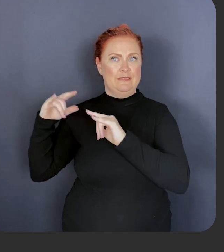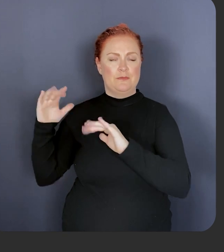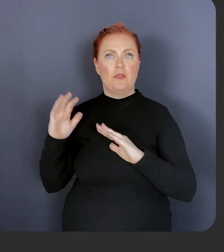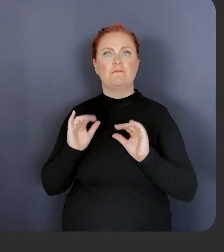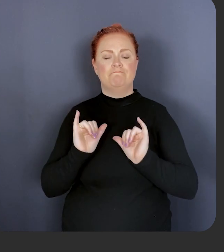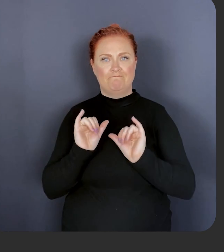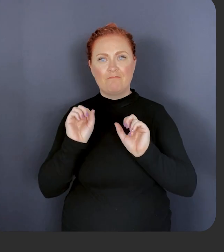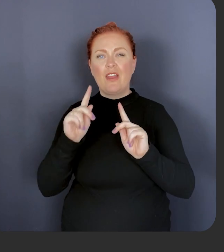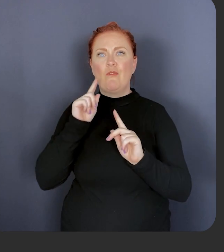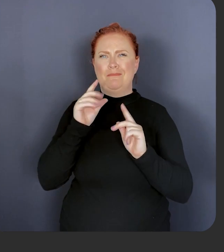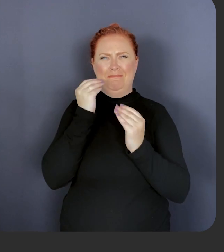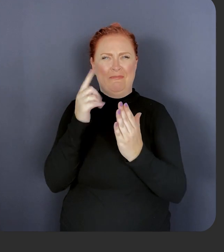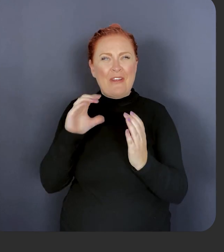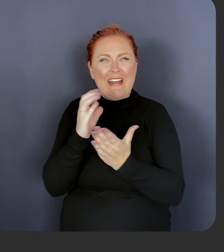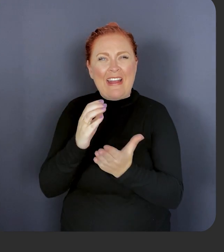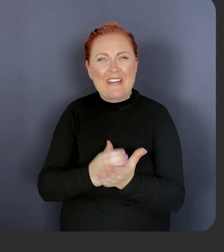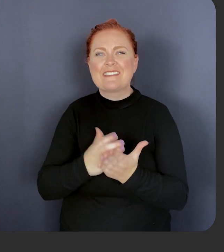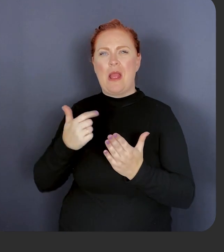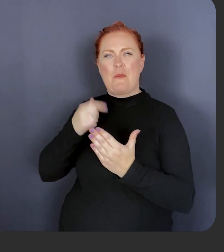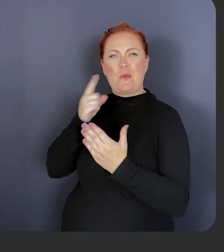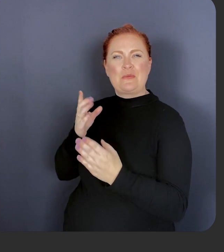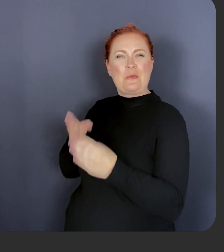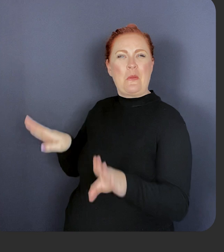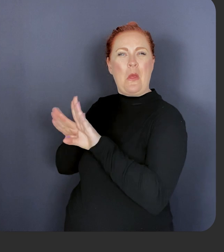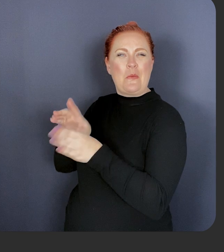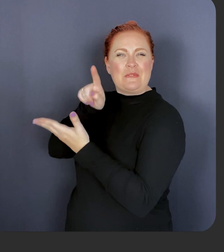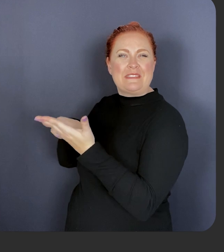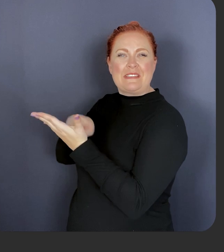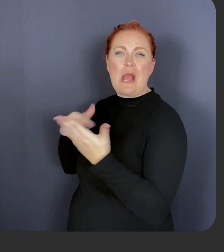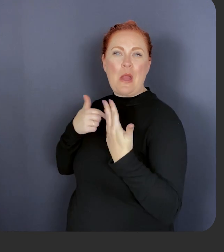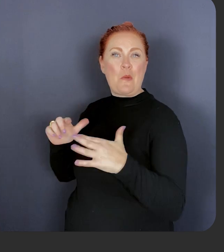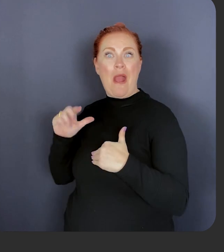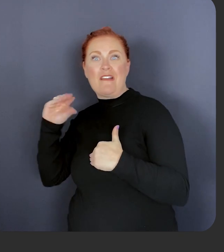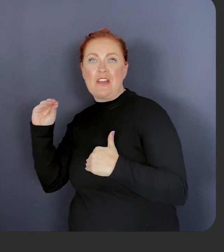So for the course, I will be exiting that, just because I don't want to fight with a voiceover.